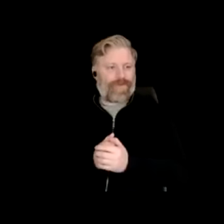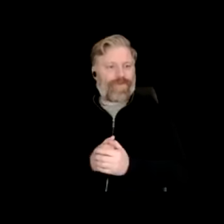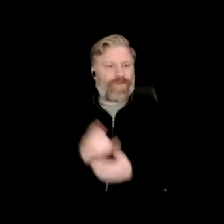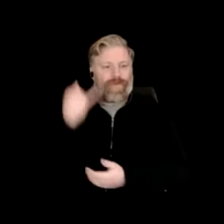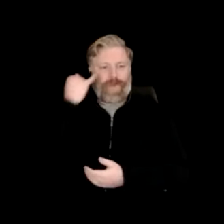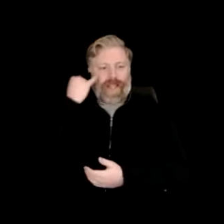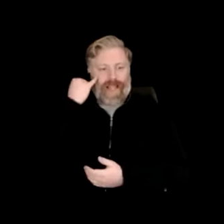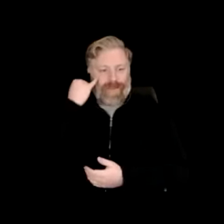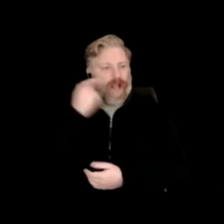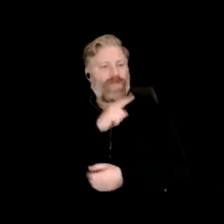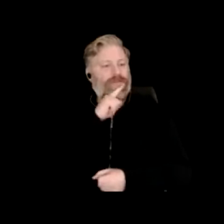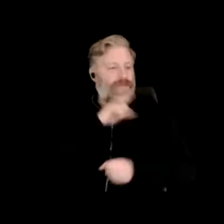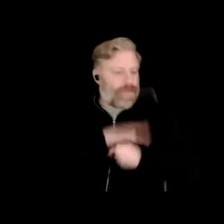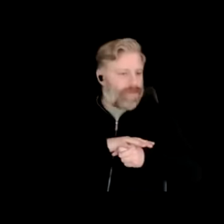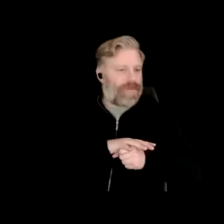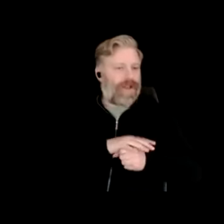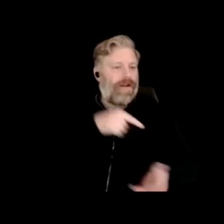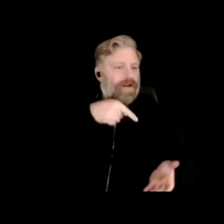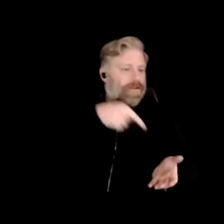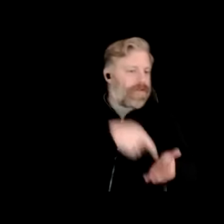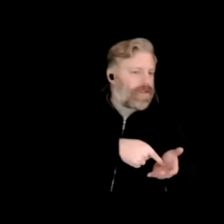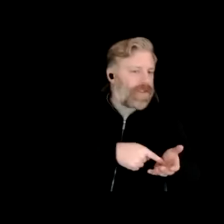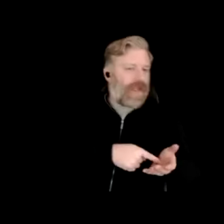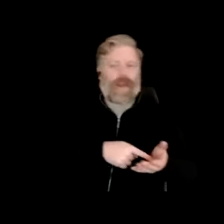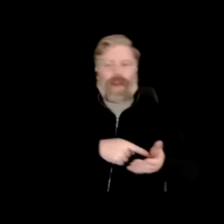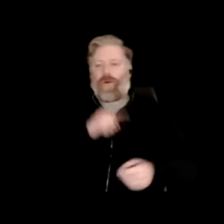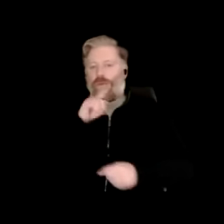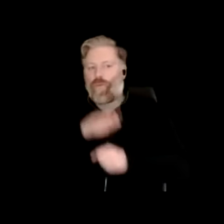and/or firm promises to pay, whether or not cash has changed hands.